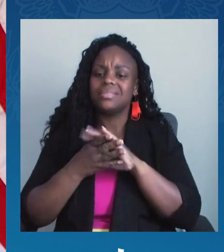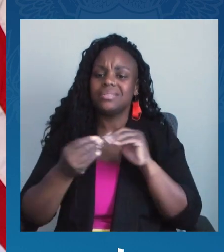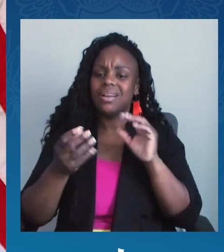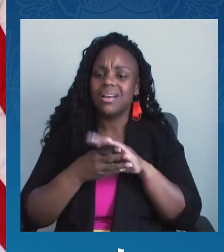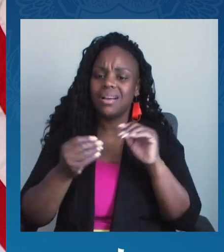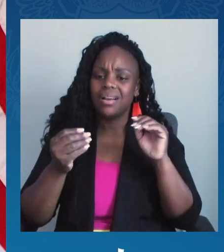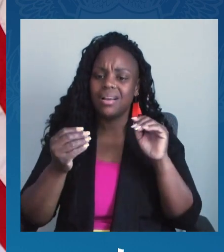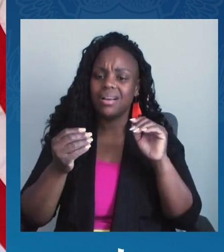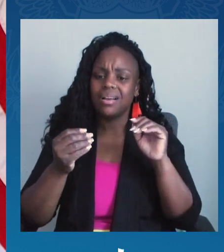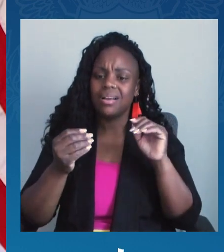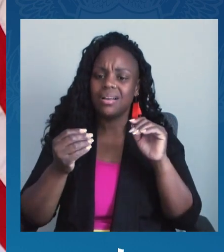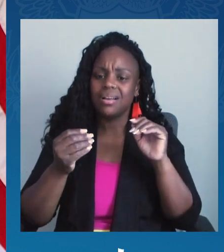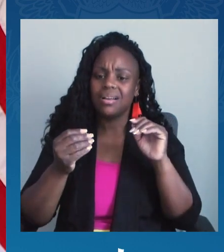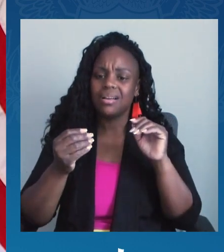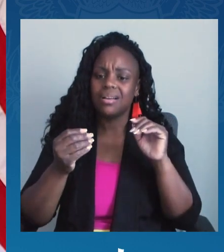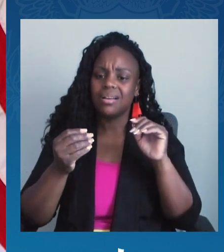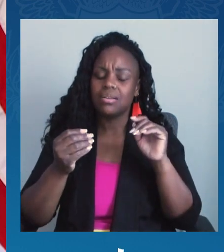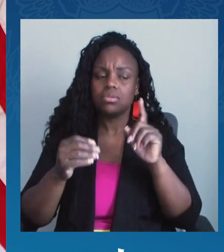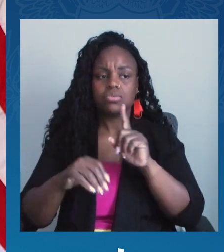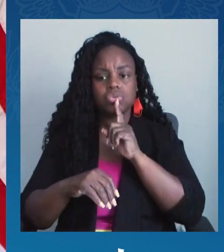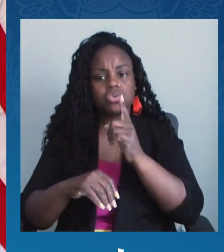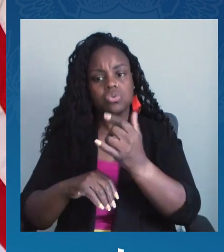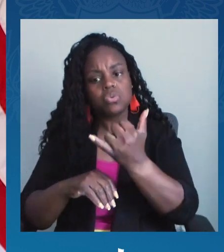Wrong headed and.